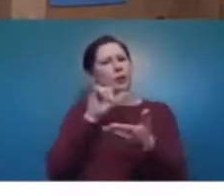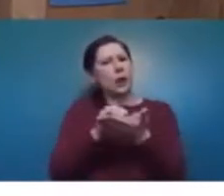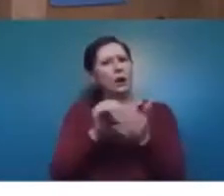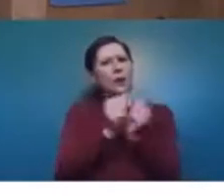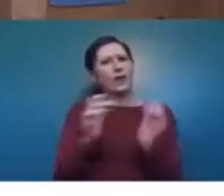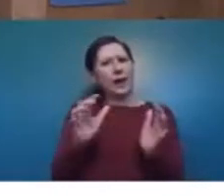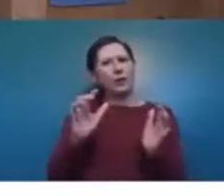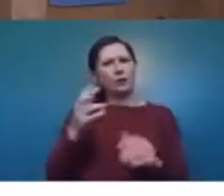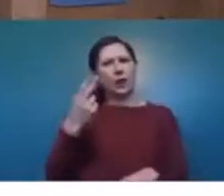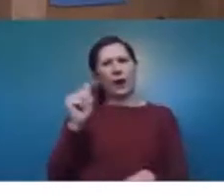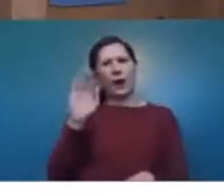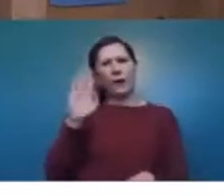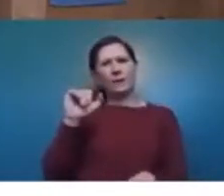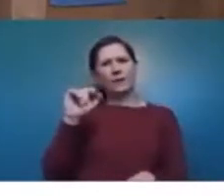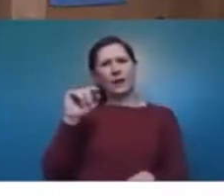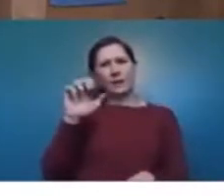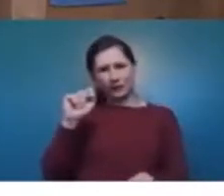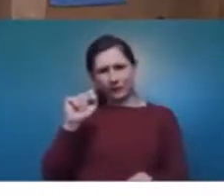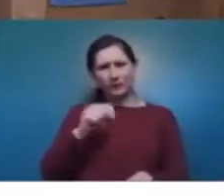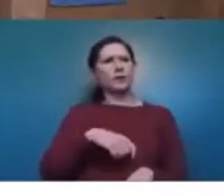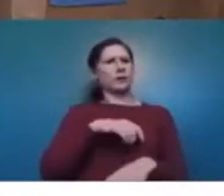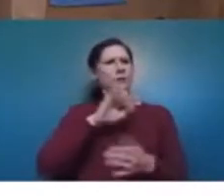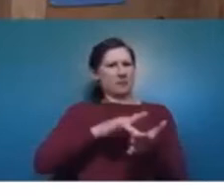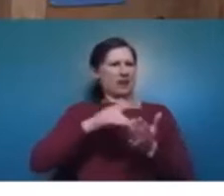exist yet and this is in the middle of a dusty construction